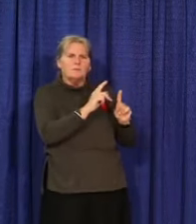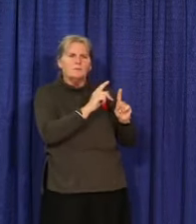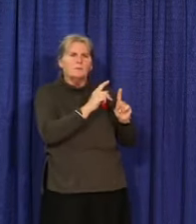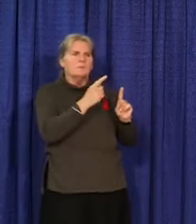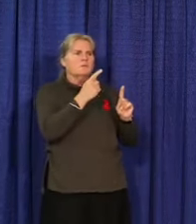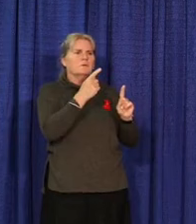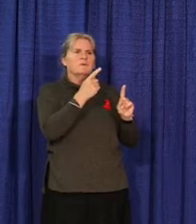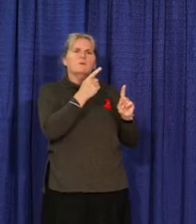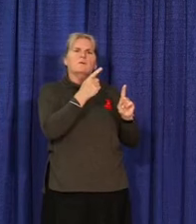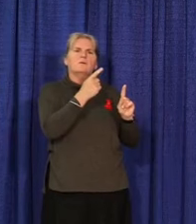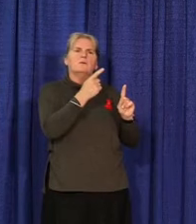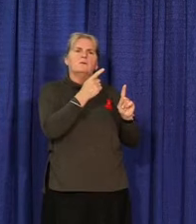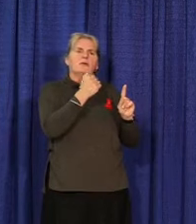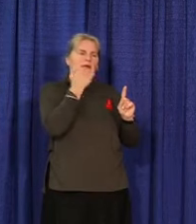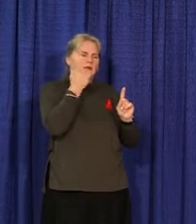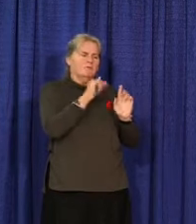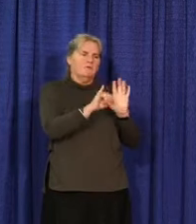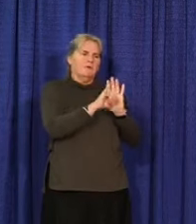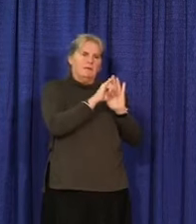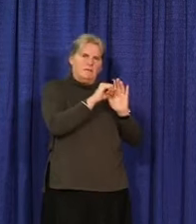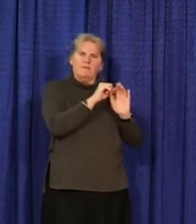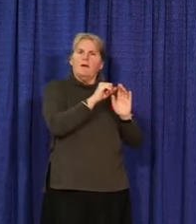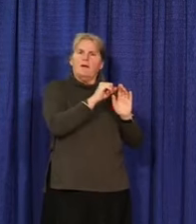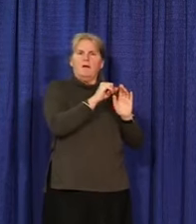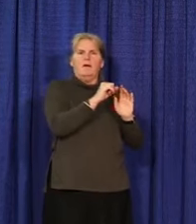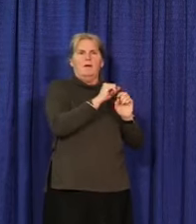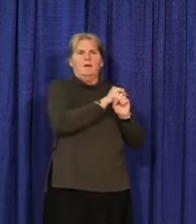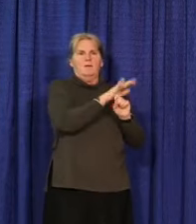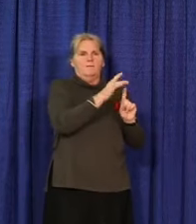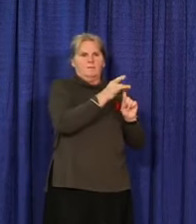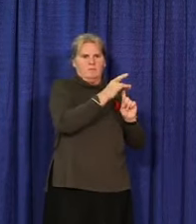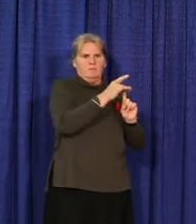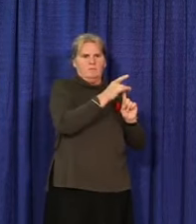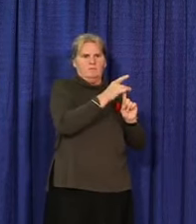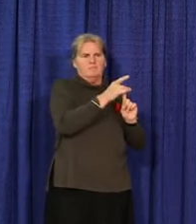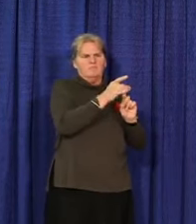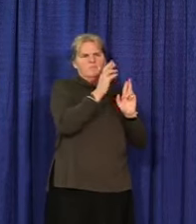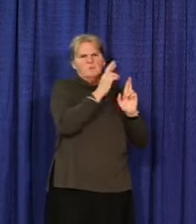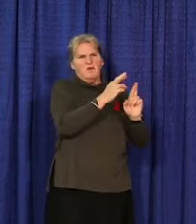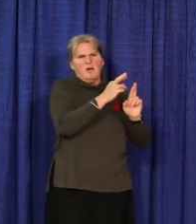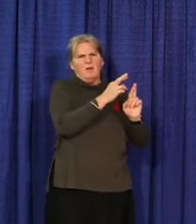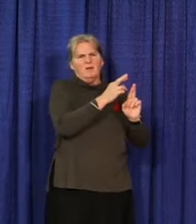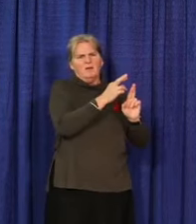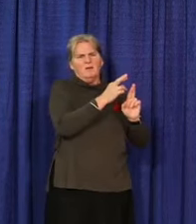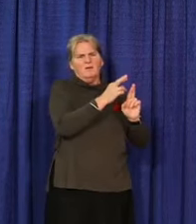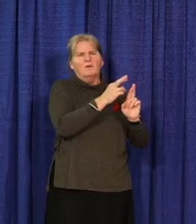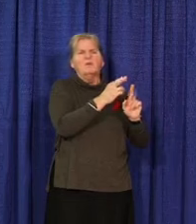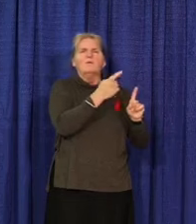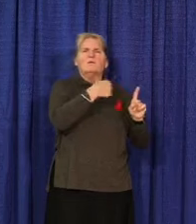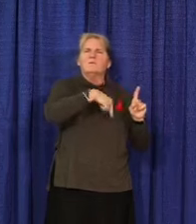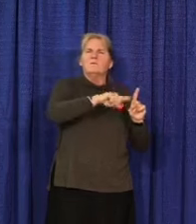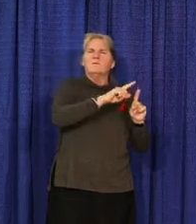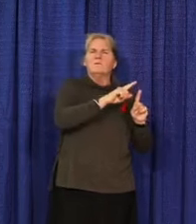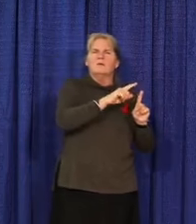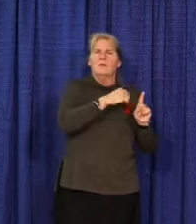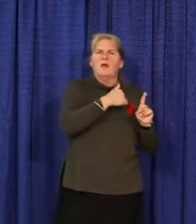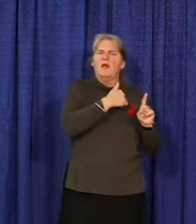balance that protection against public protection where needed.